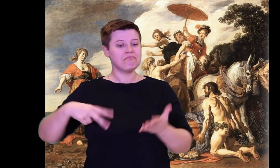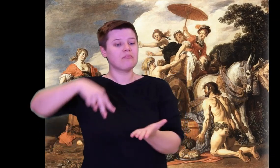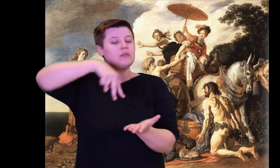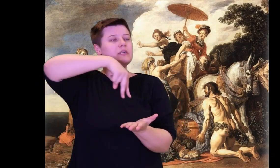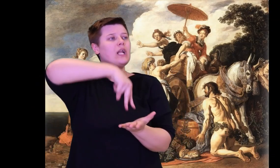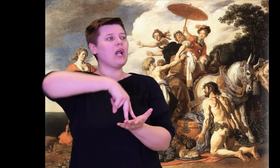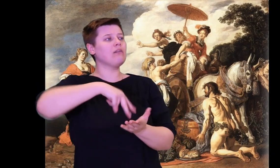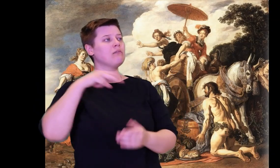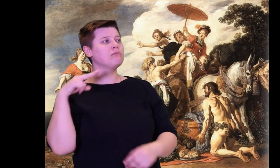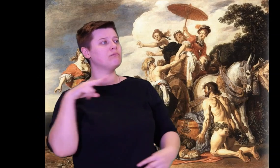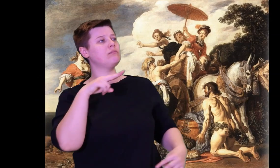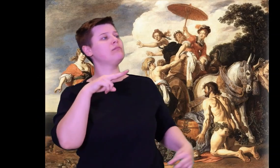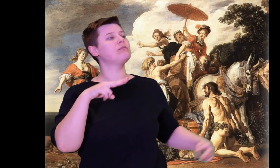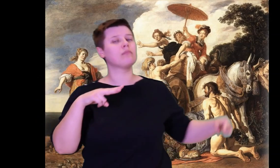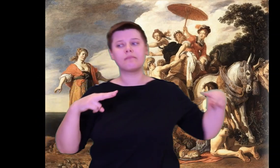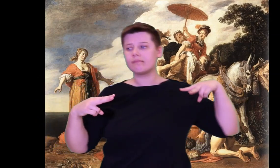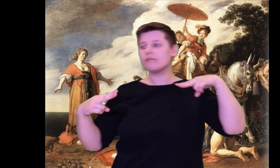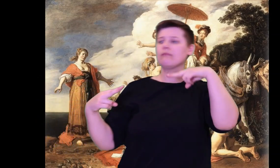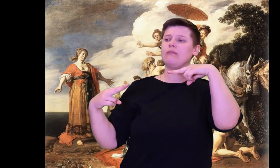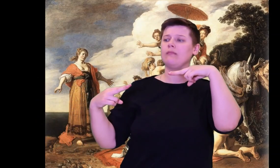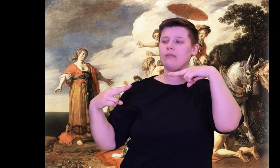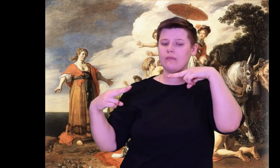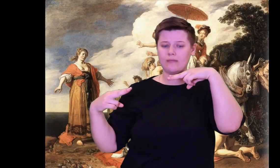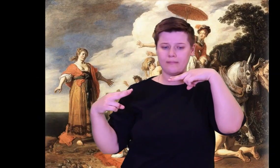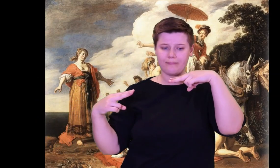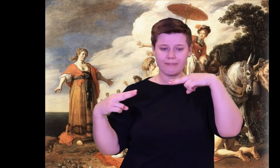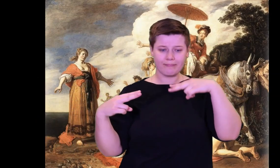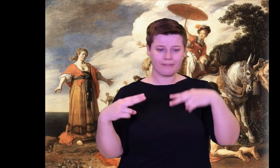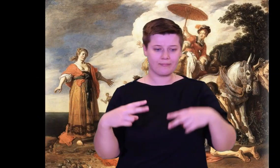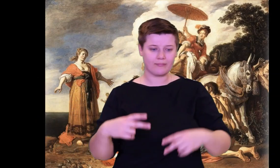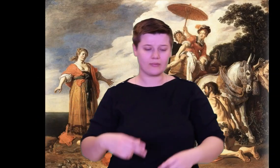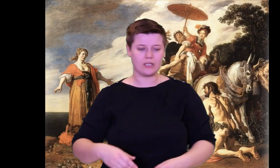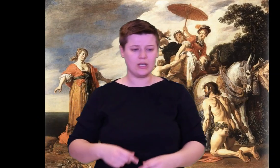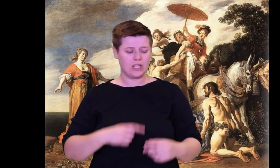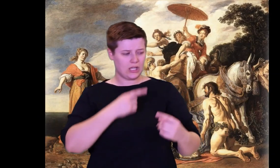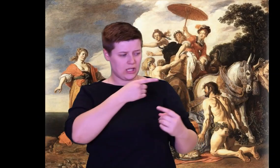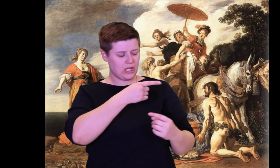At last he thought it best to keep some distance and use words to beg her.